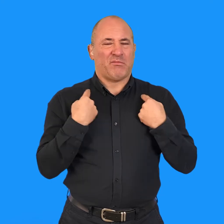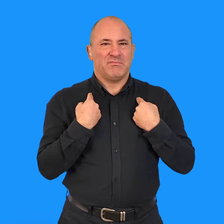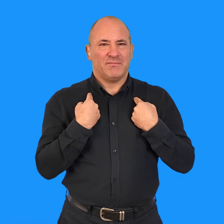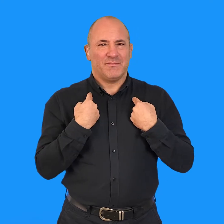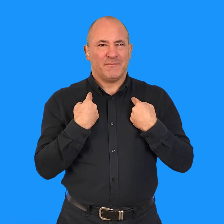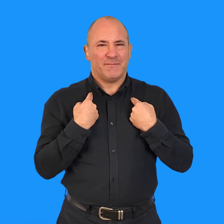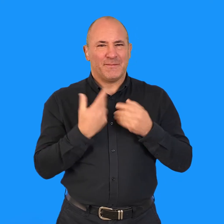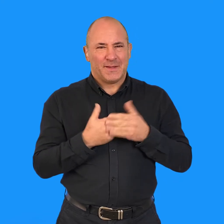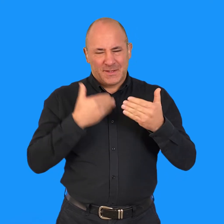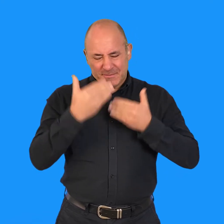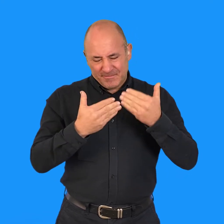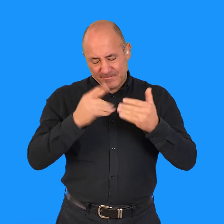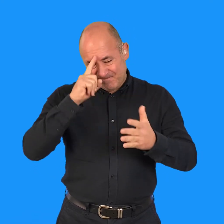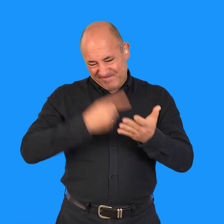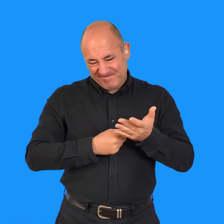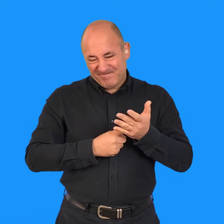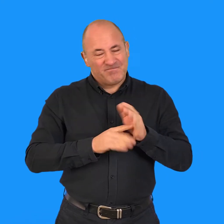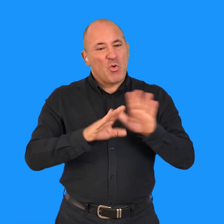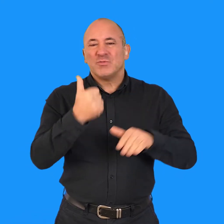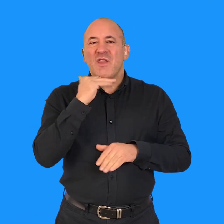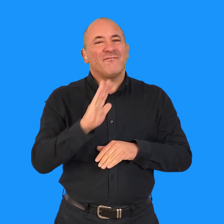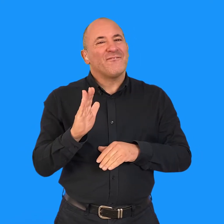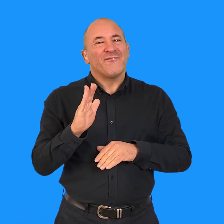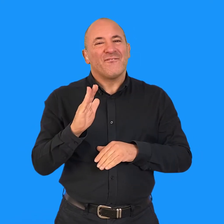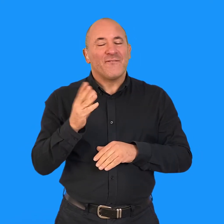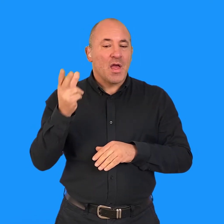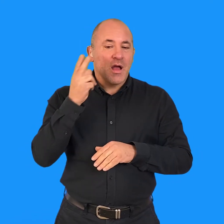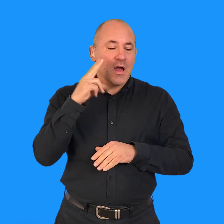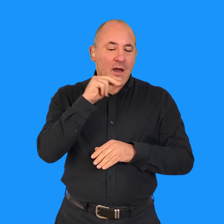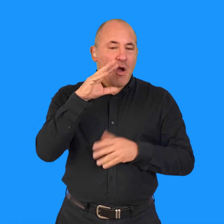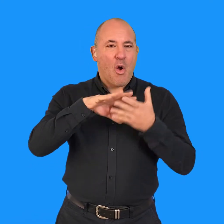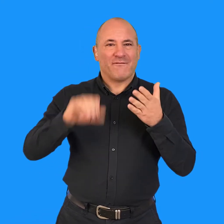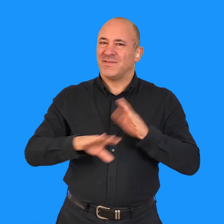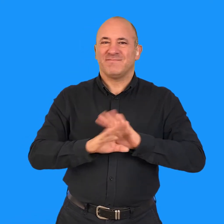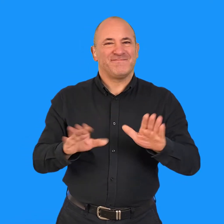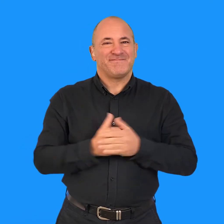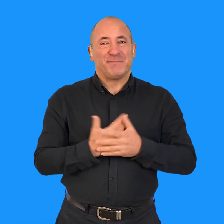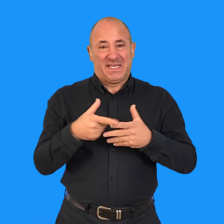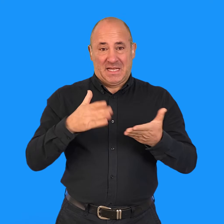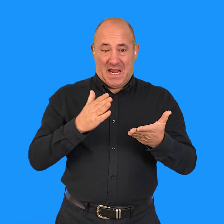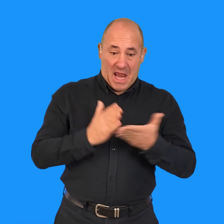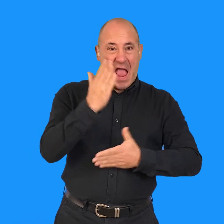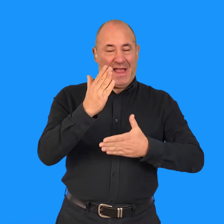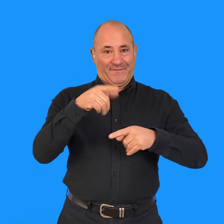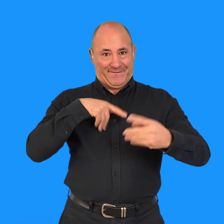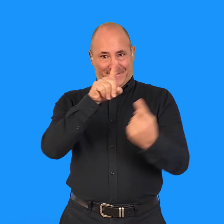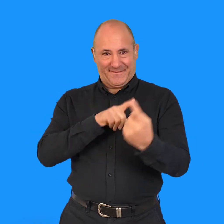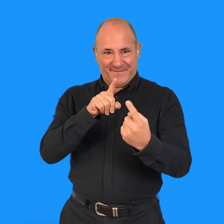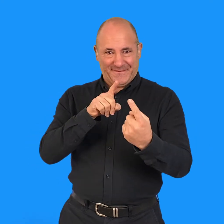And eventually we made the decision that it wasn't. And so, for the live work, we couldn't offer the work